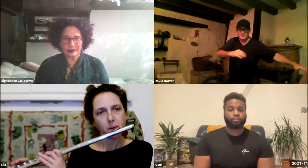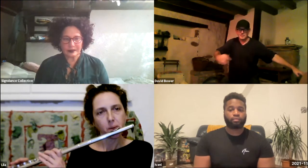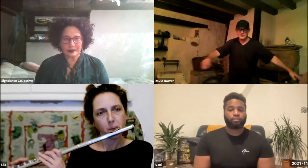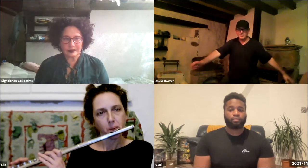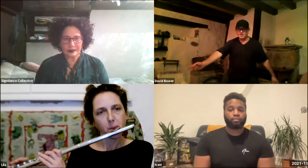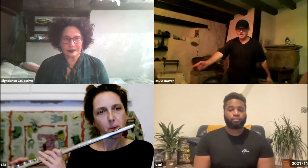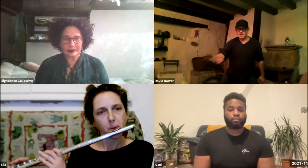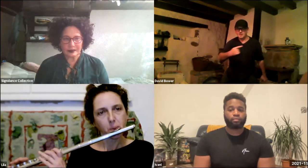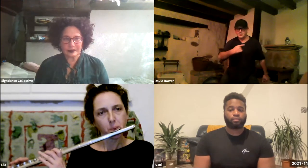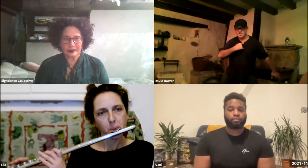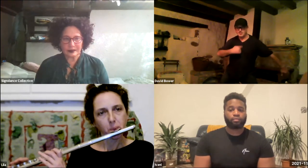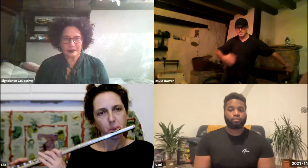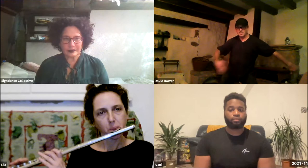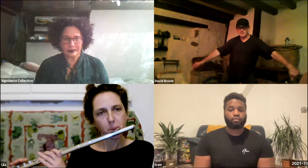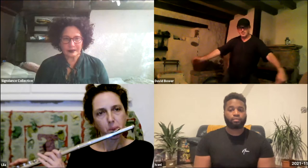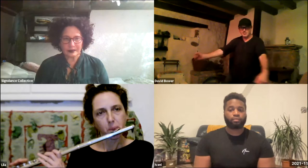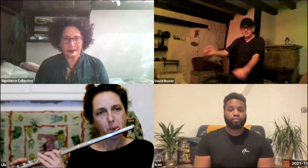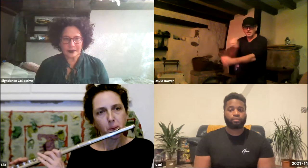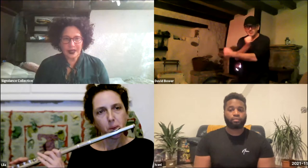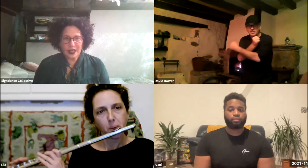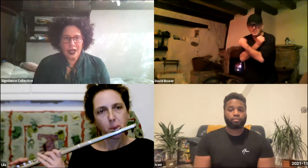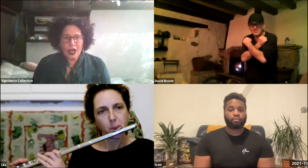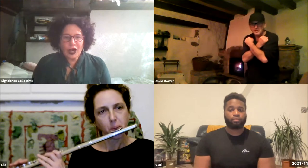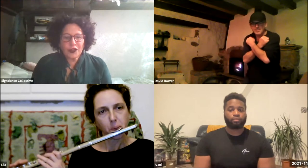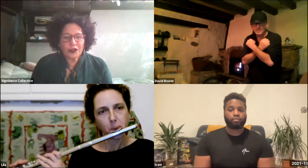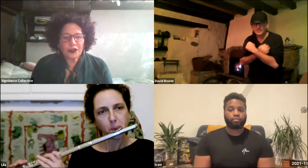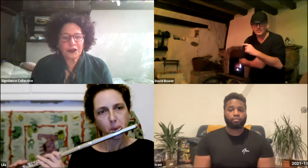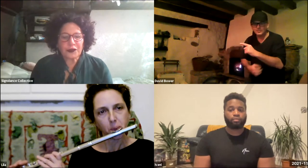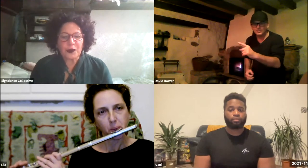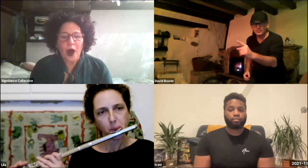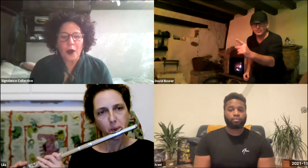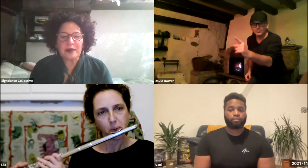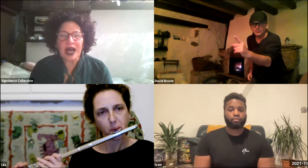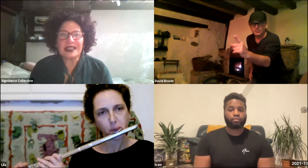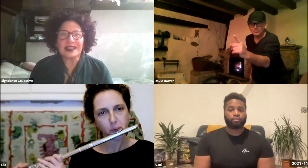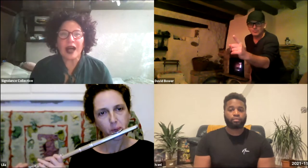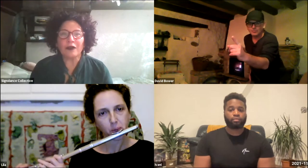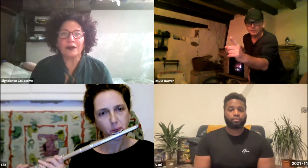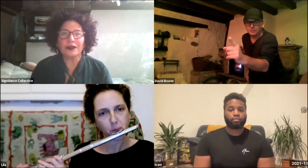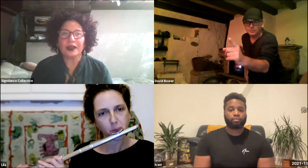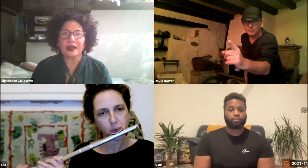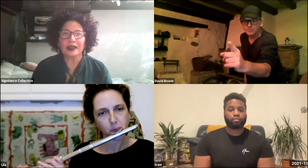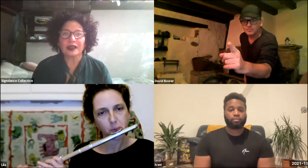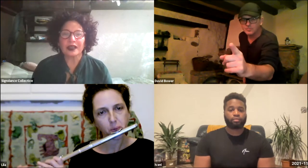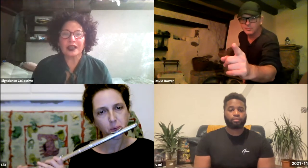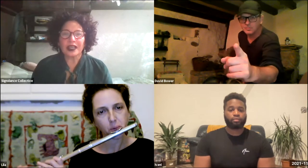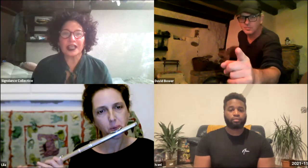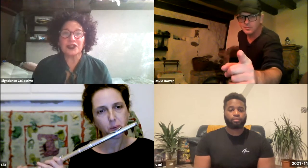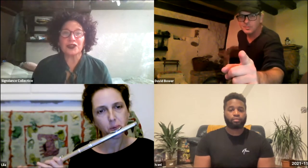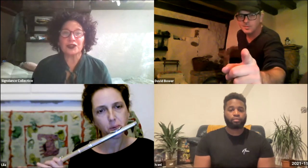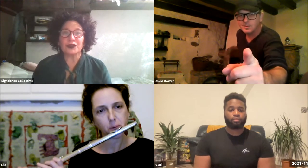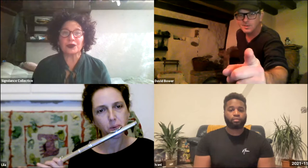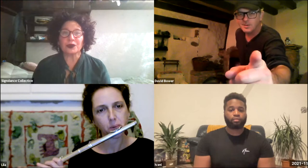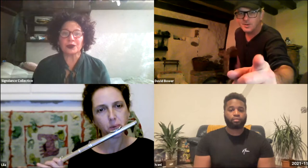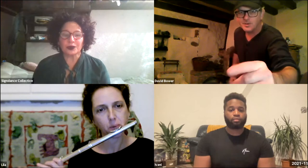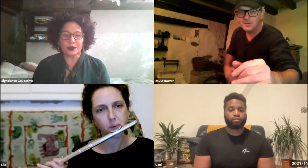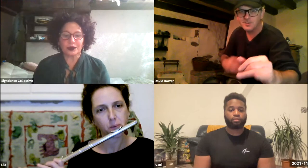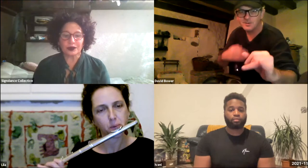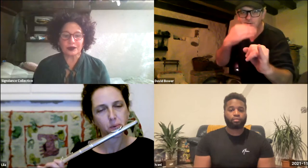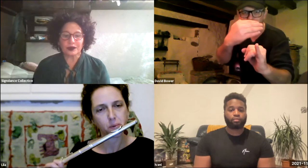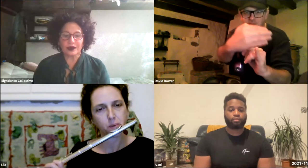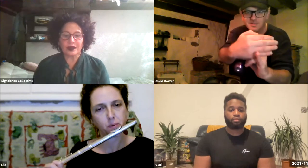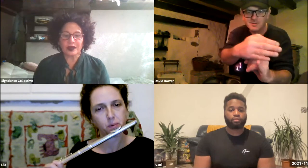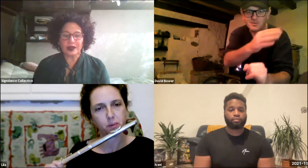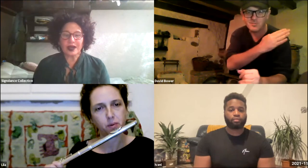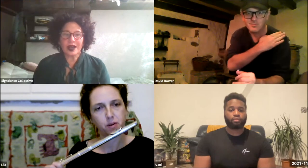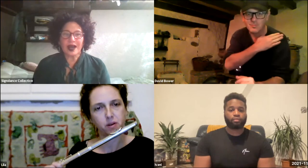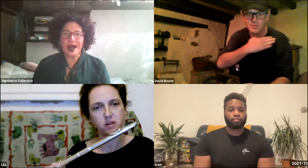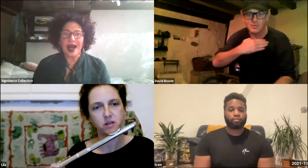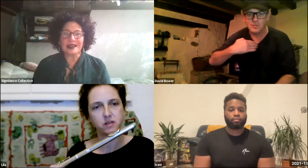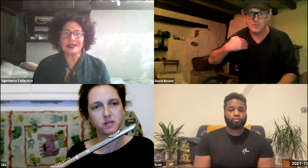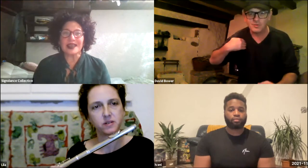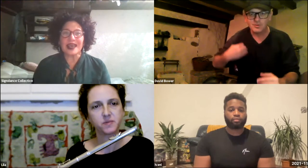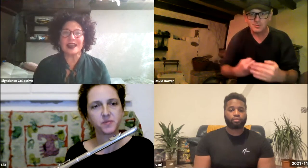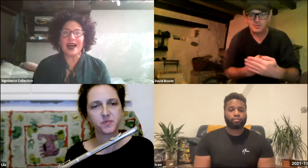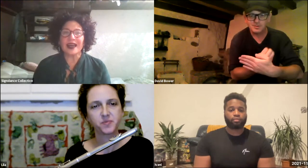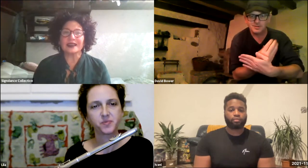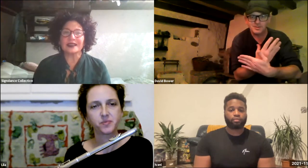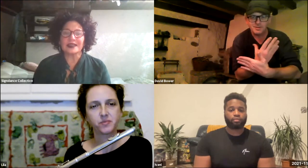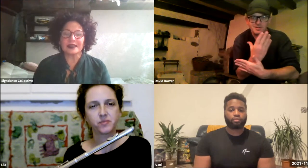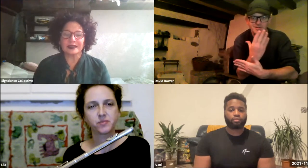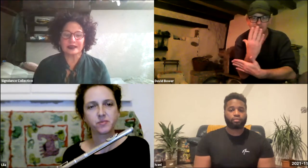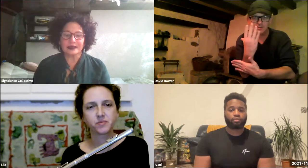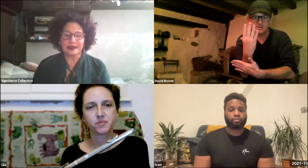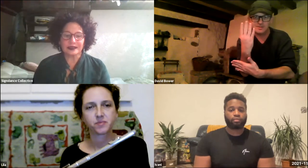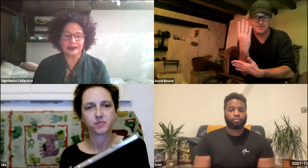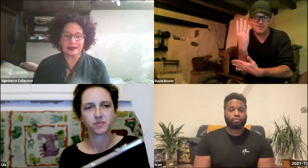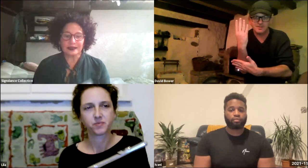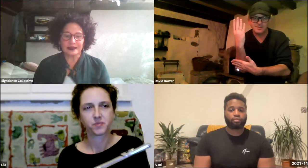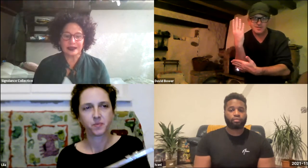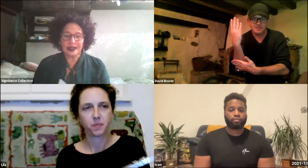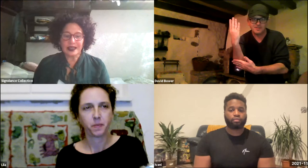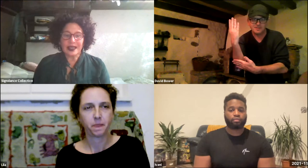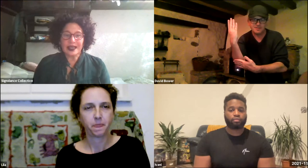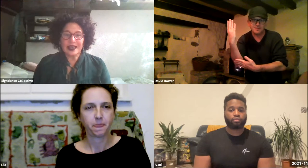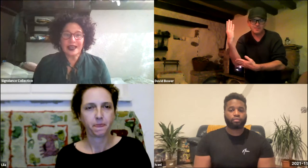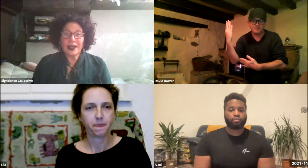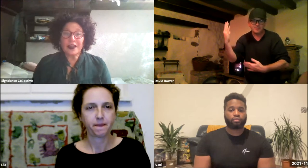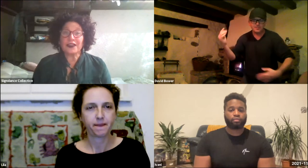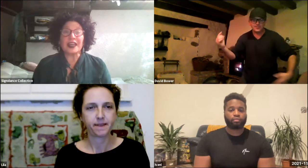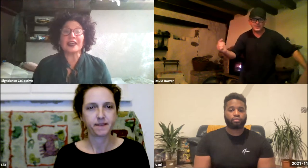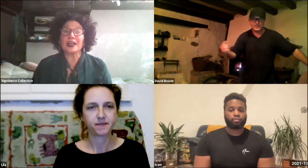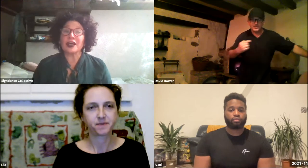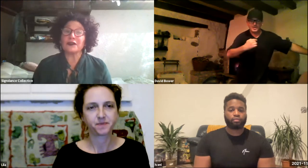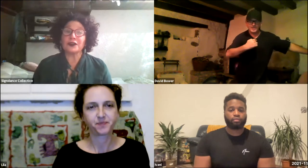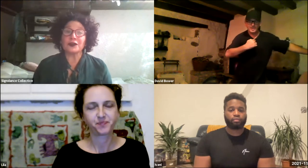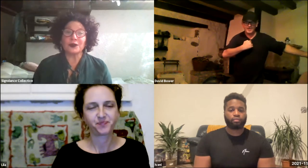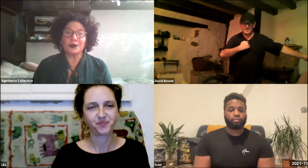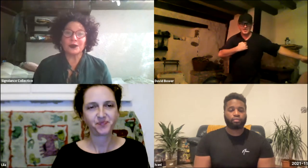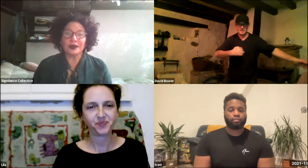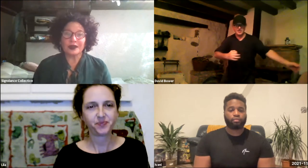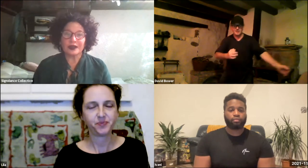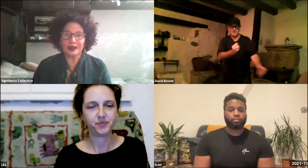Yes I haven't come across, I